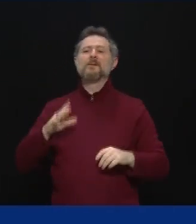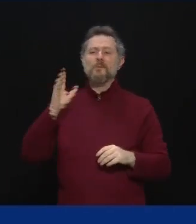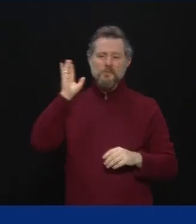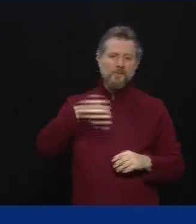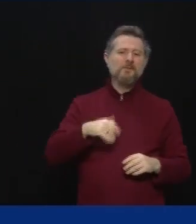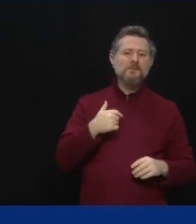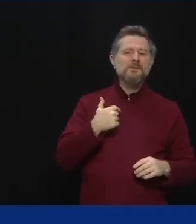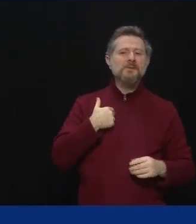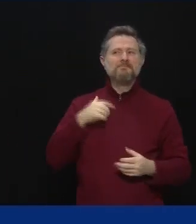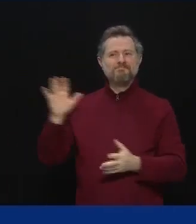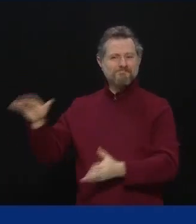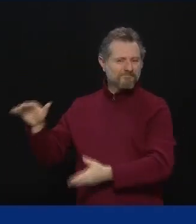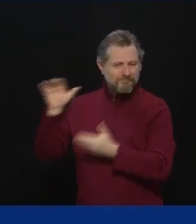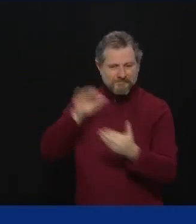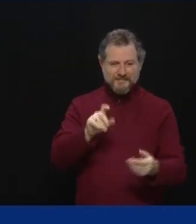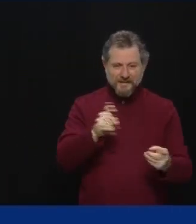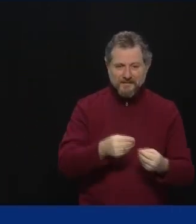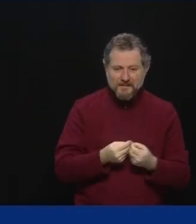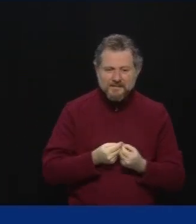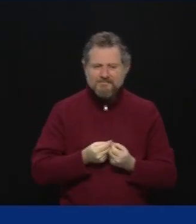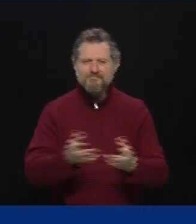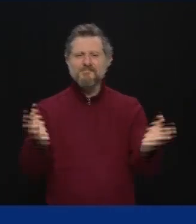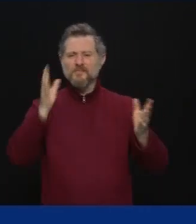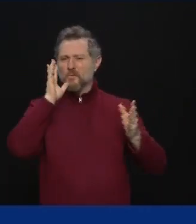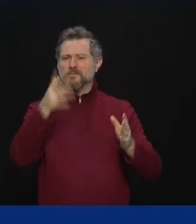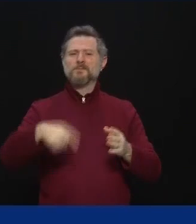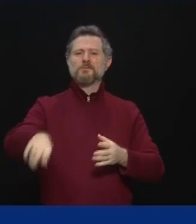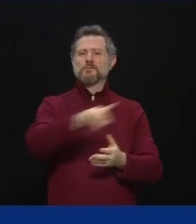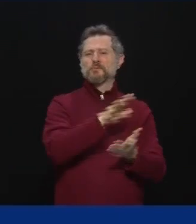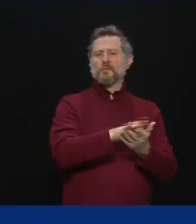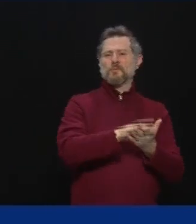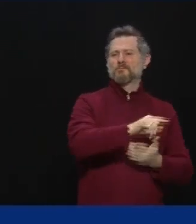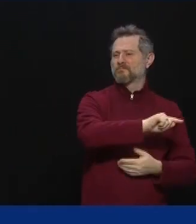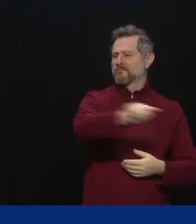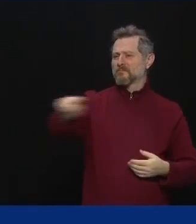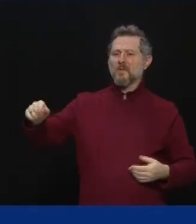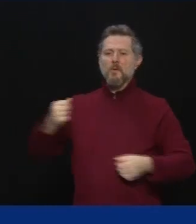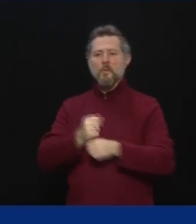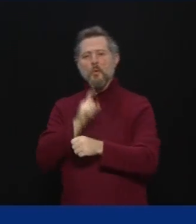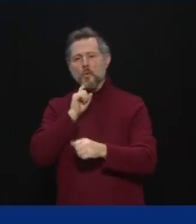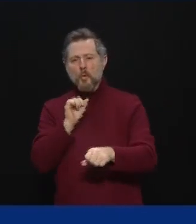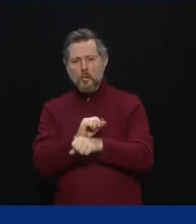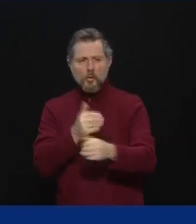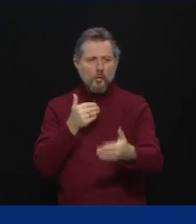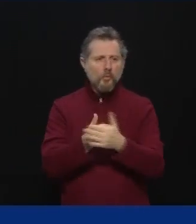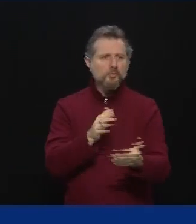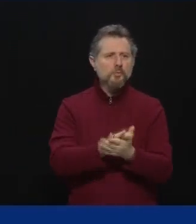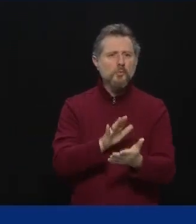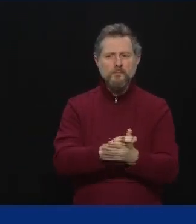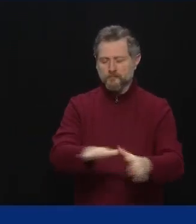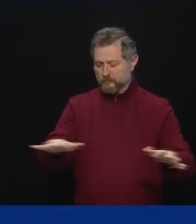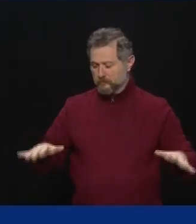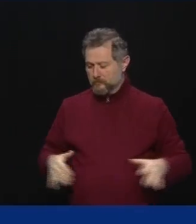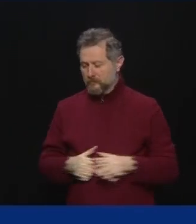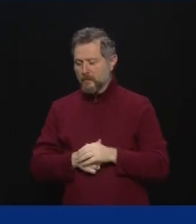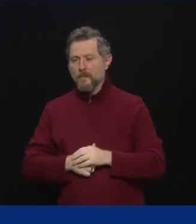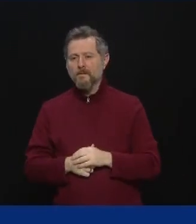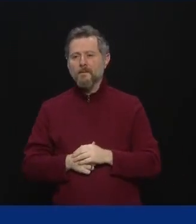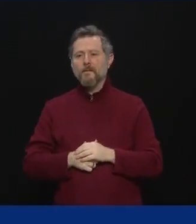PROFESSIONALS, PARENTS, TEACHERS, KEEP A SAFE ENVIRONMENT. HAVE TESTING AVAILABLE. WHY WE ORDERED SUCH AN EXTRAORDINARY NUMBER. HAVE THEM AVAILABLE TO GET OUT